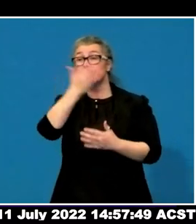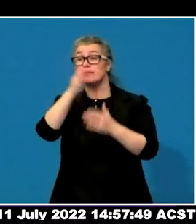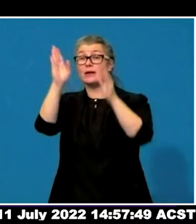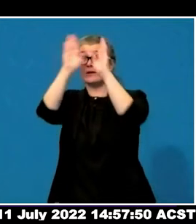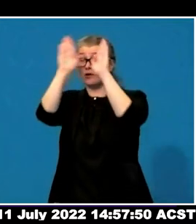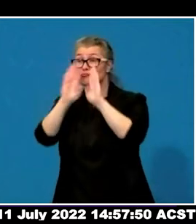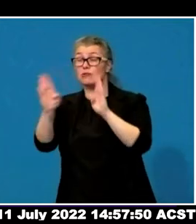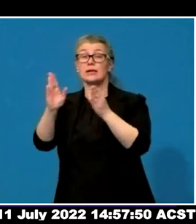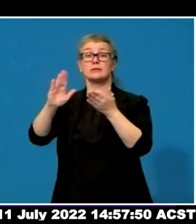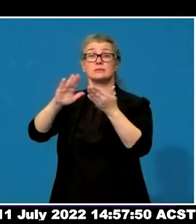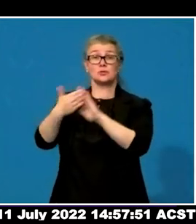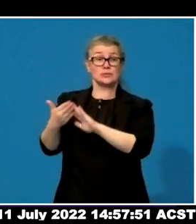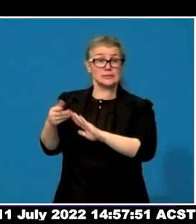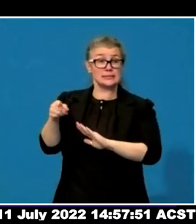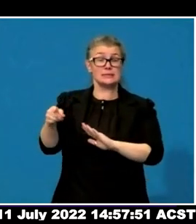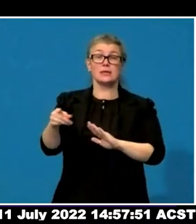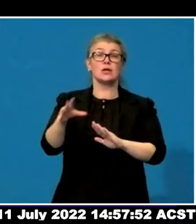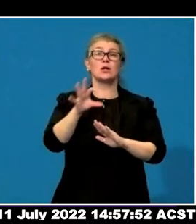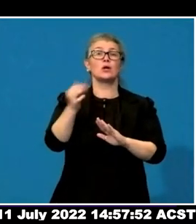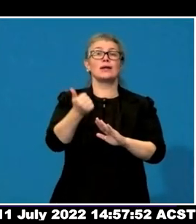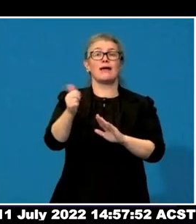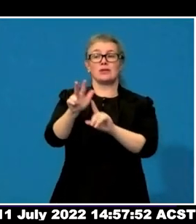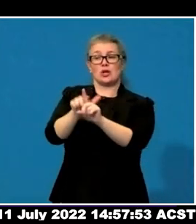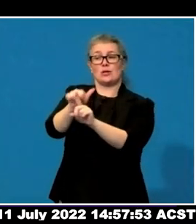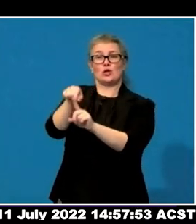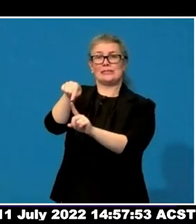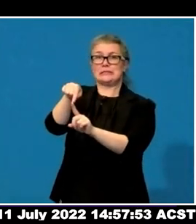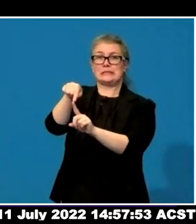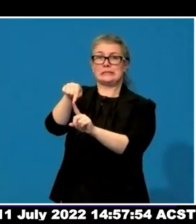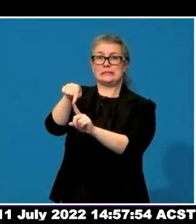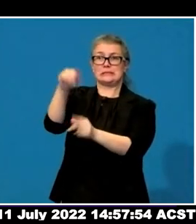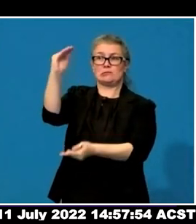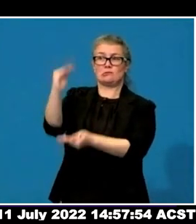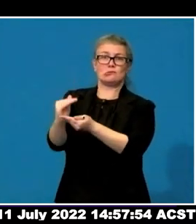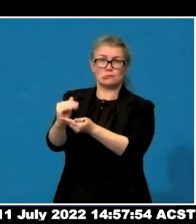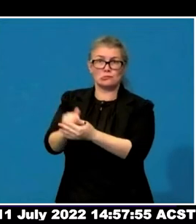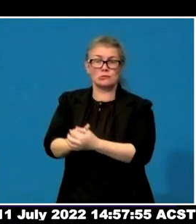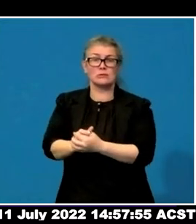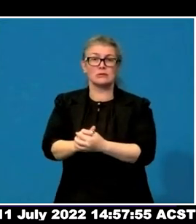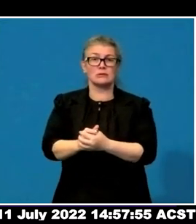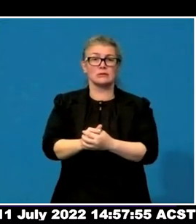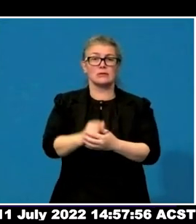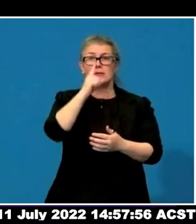diagnosis and there are always - people are always having to jump through these hoops